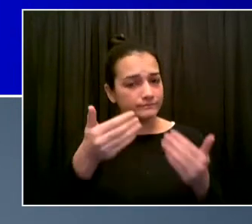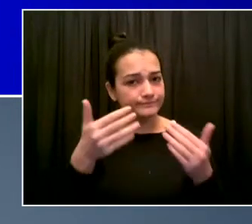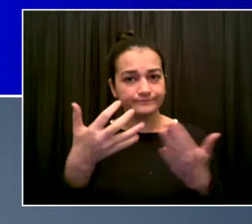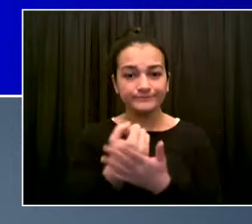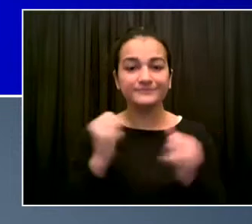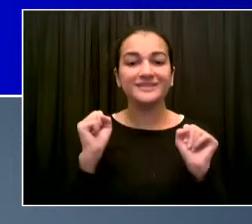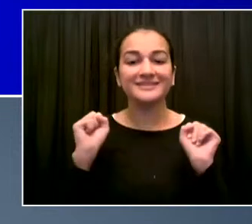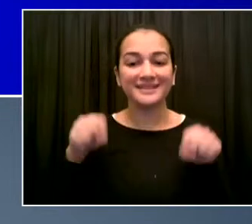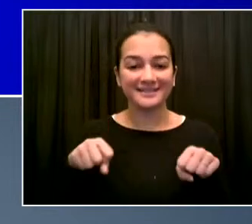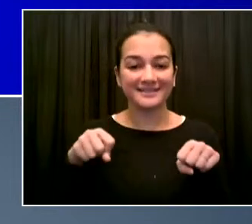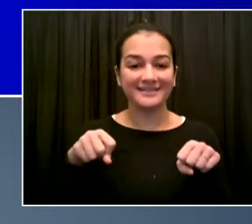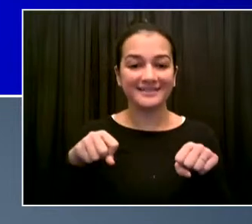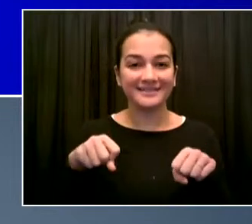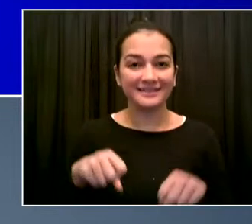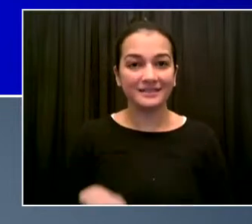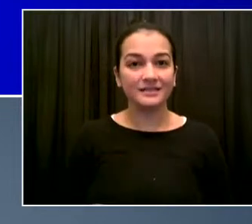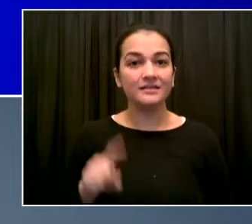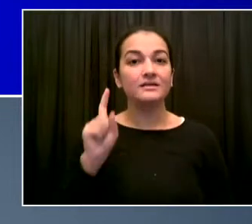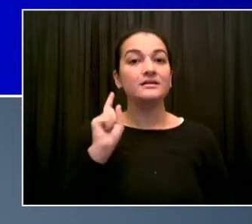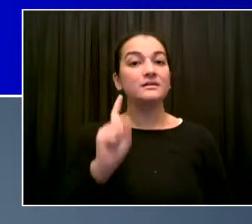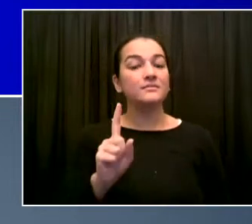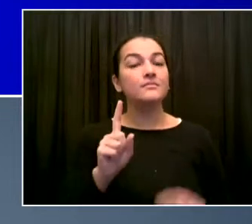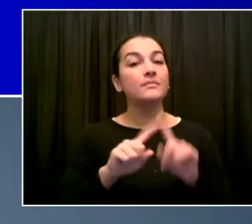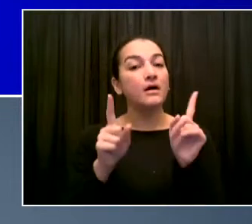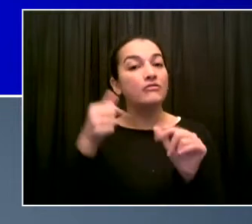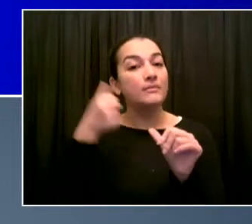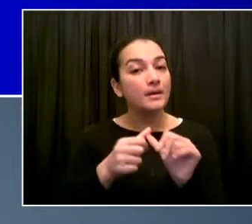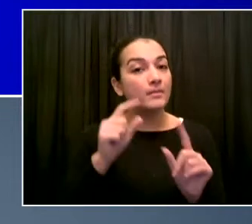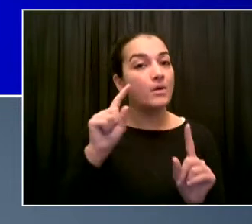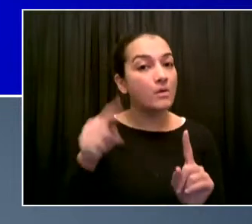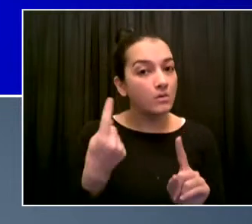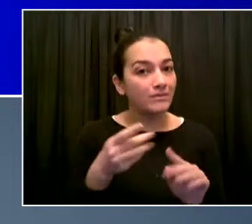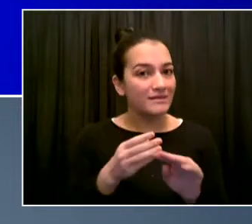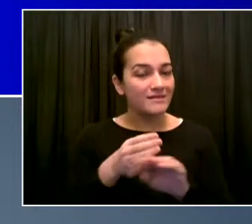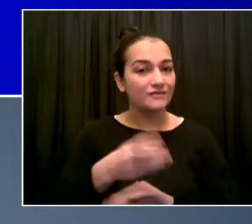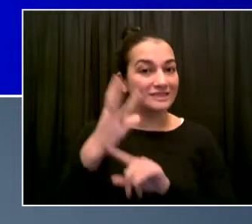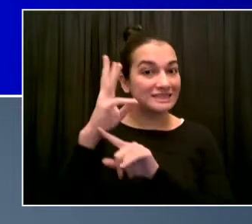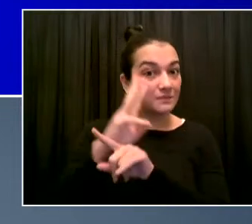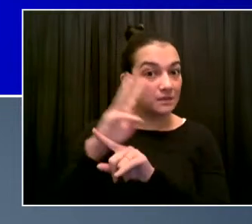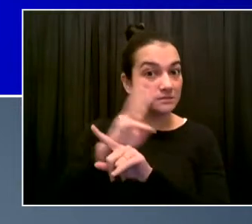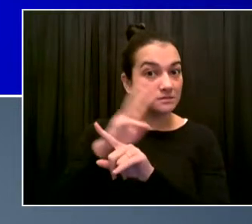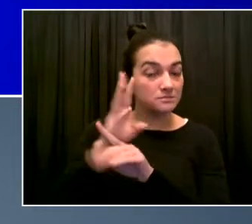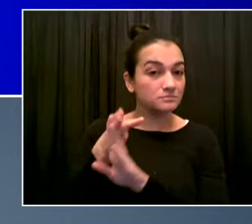PFIZER OR MEDUSA MODERNA BOOSTER AND THIS